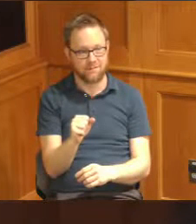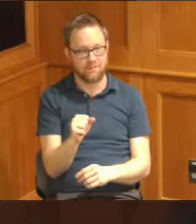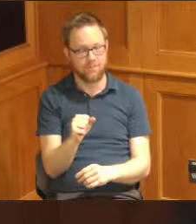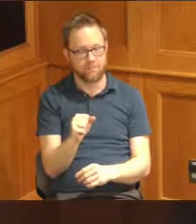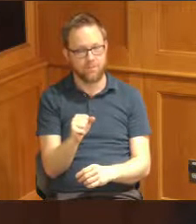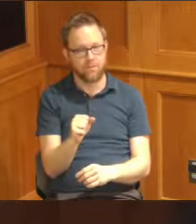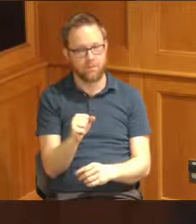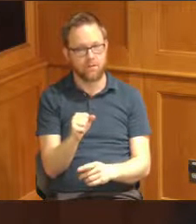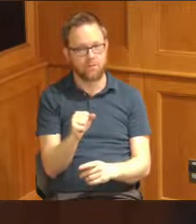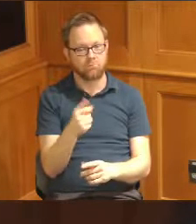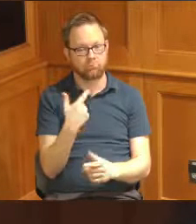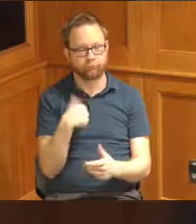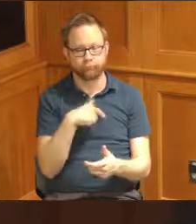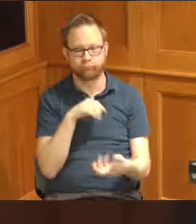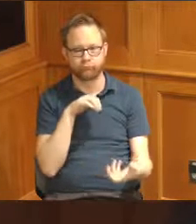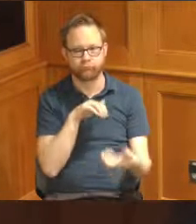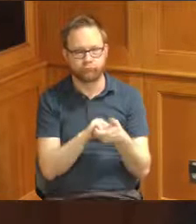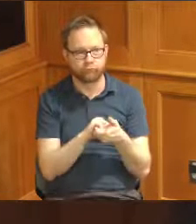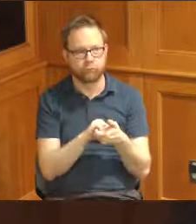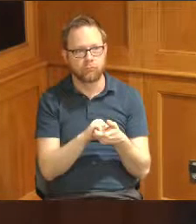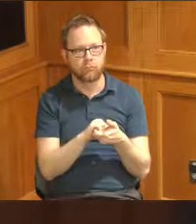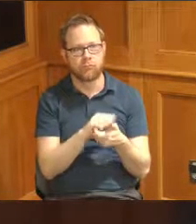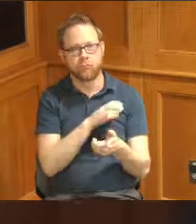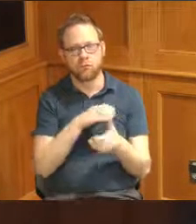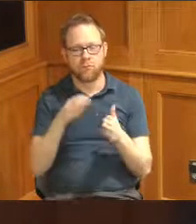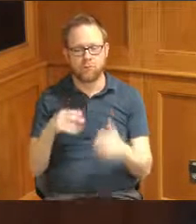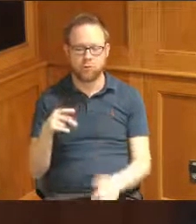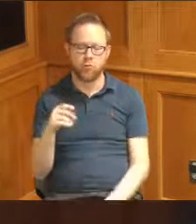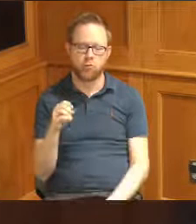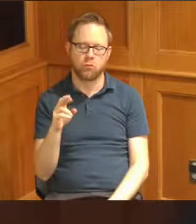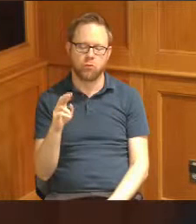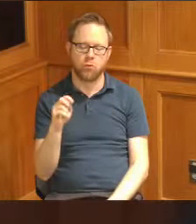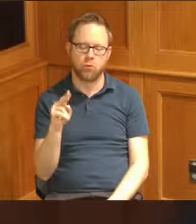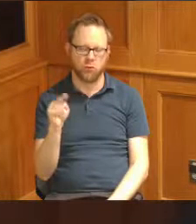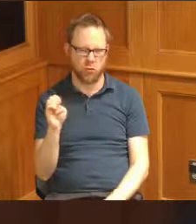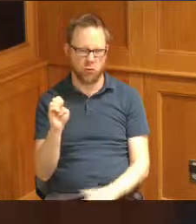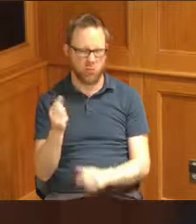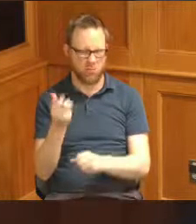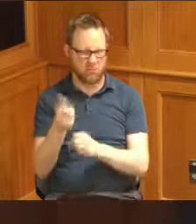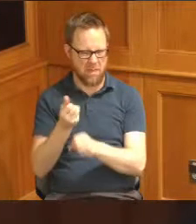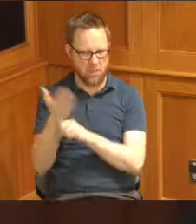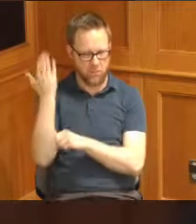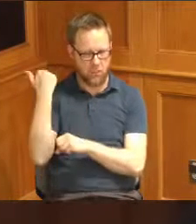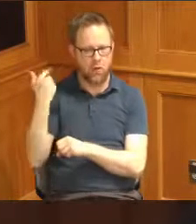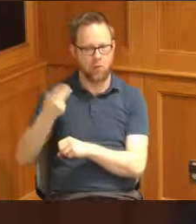working with Commissioner portun several years ago now we made the decision to invest in a